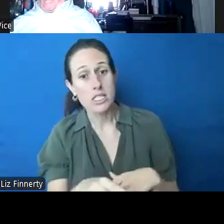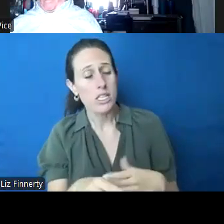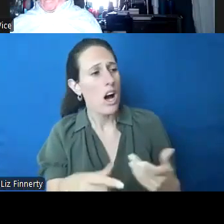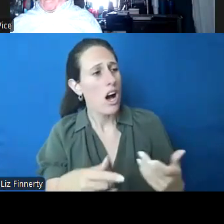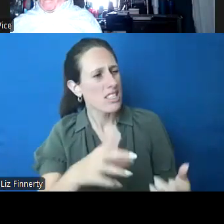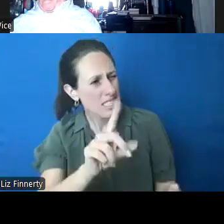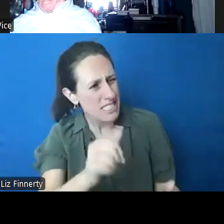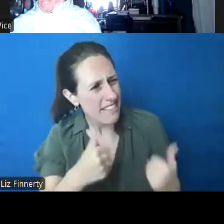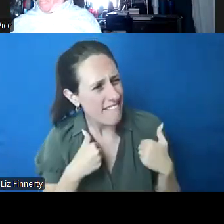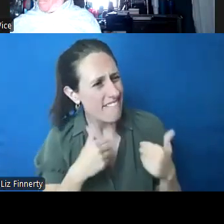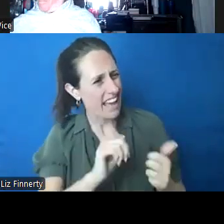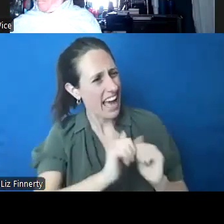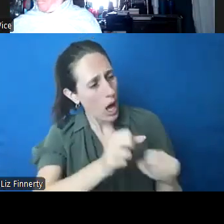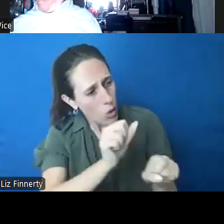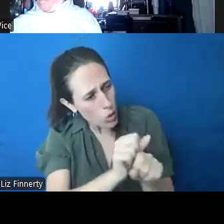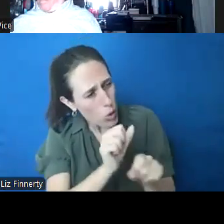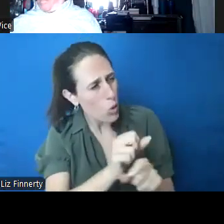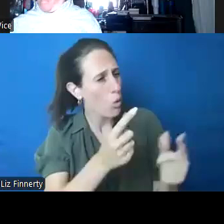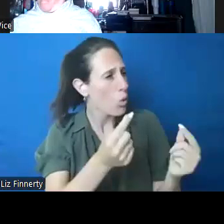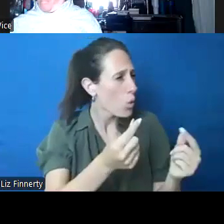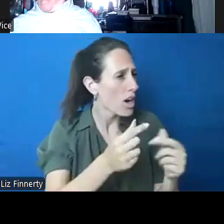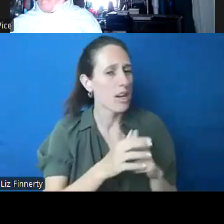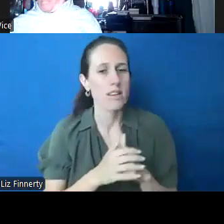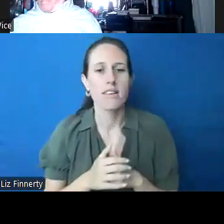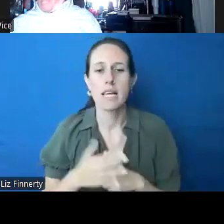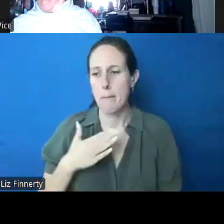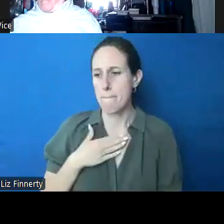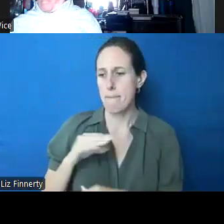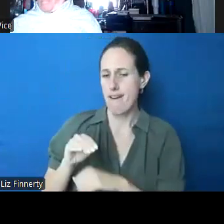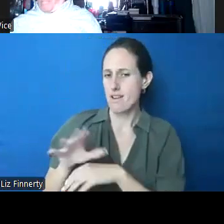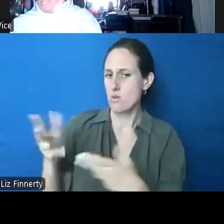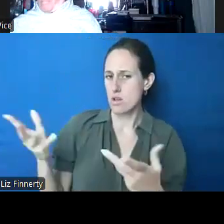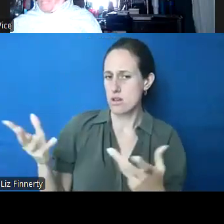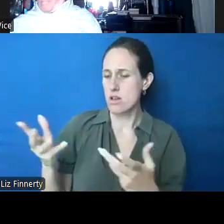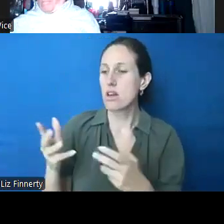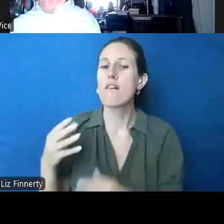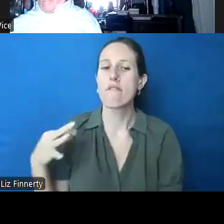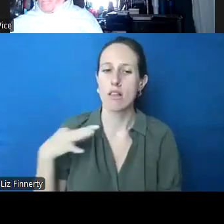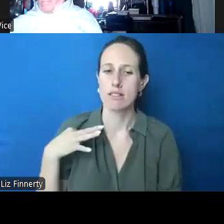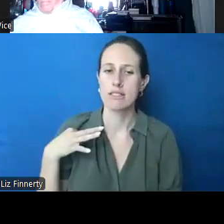work? My advice is do a lot of volunteer work. I never got a